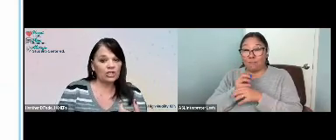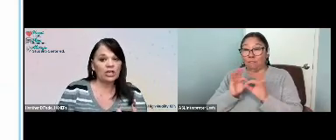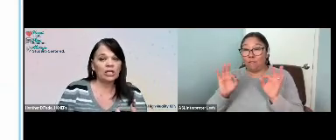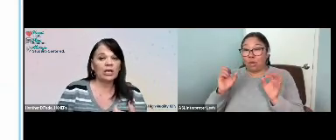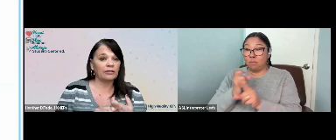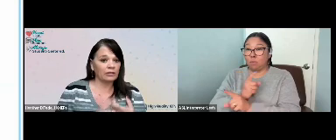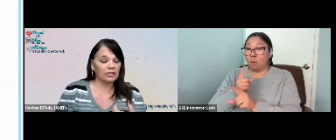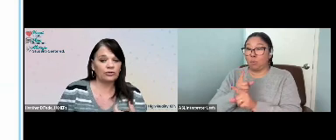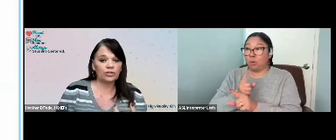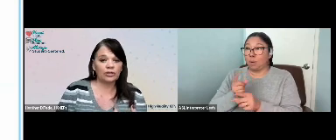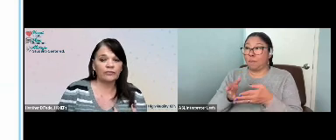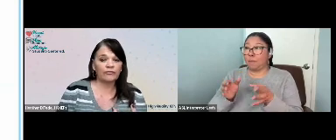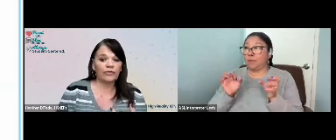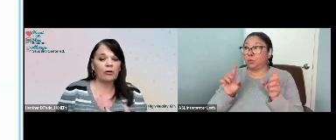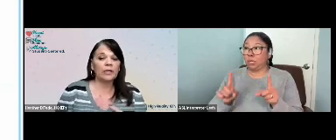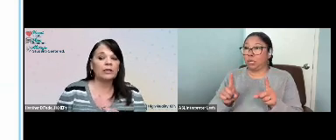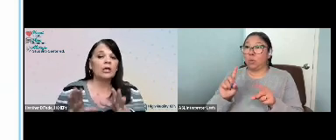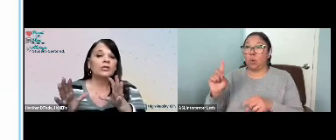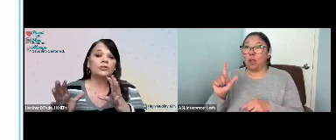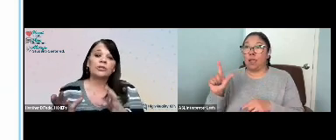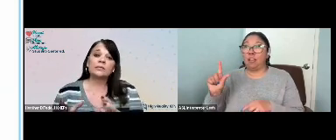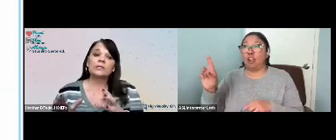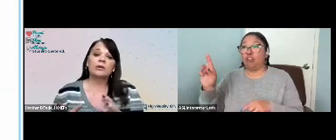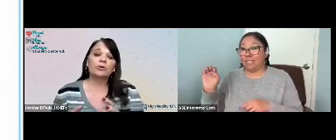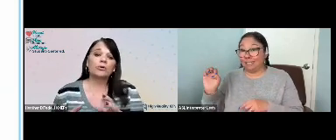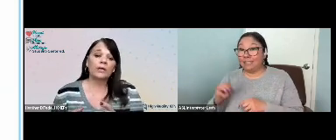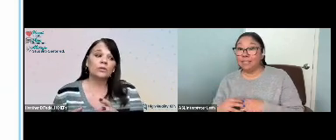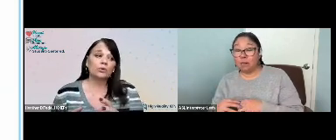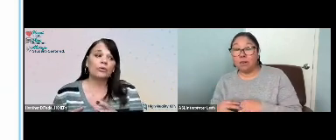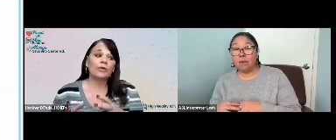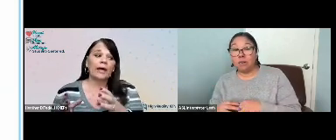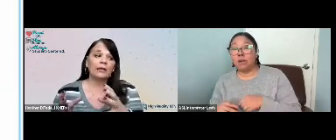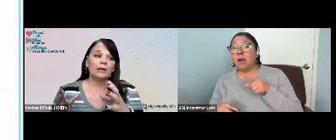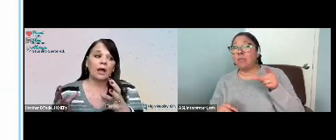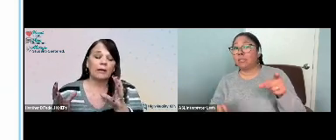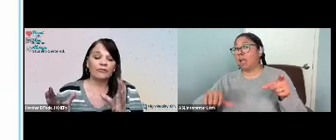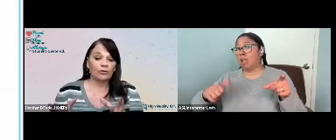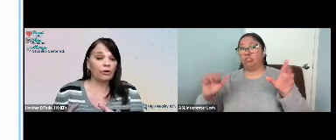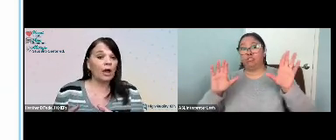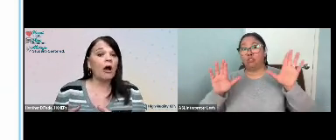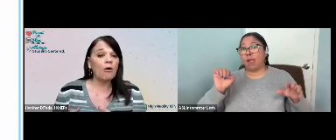education in the least restrictive environment. So, this is another great tool that uh if you're